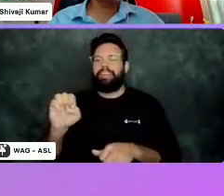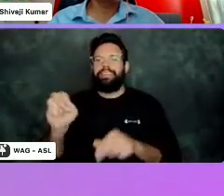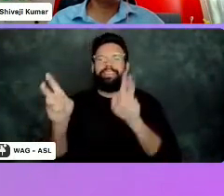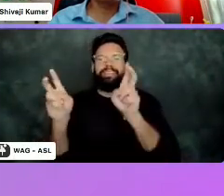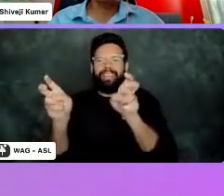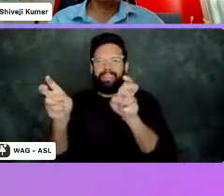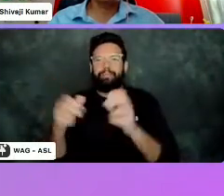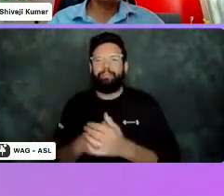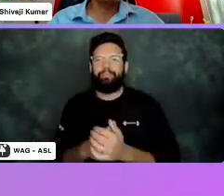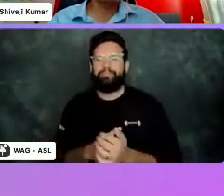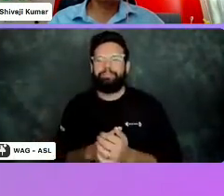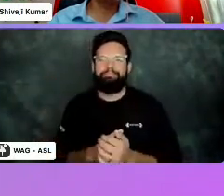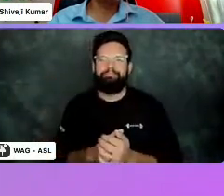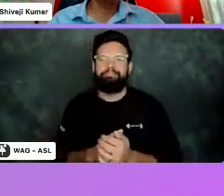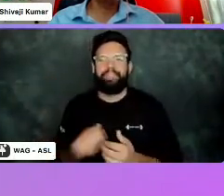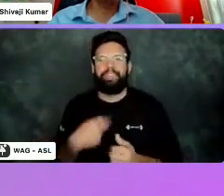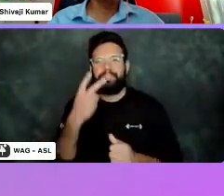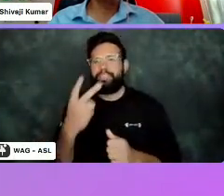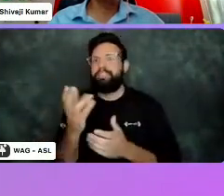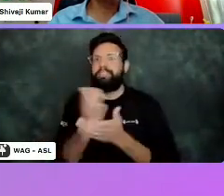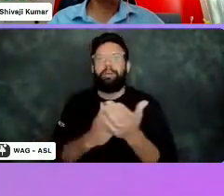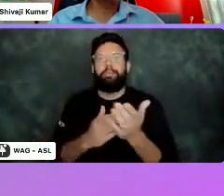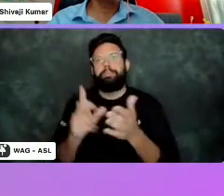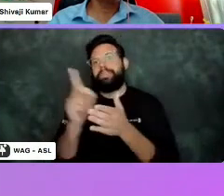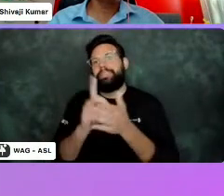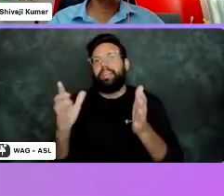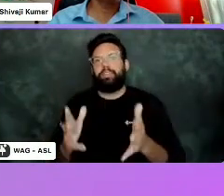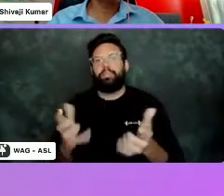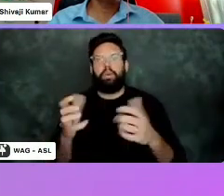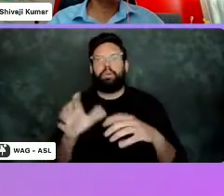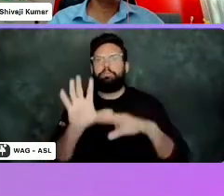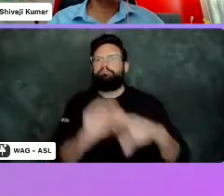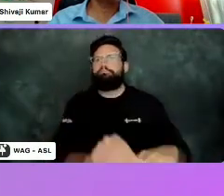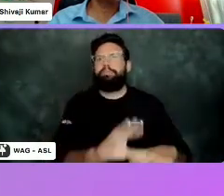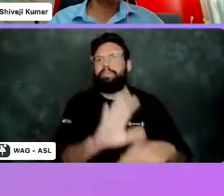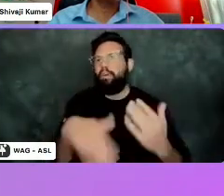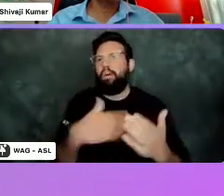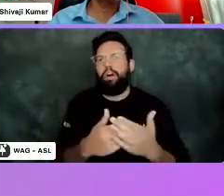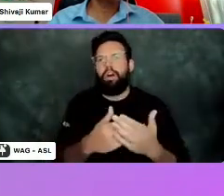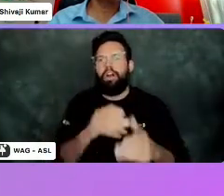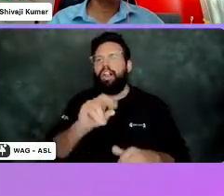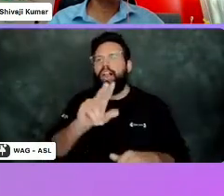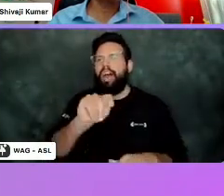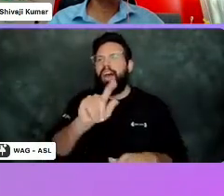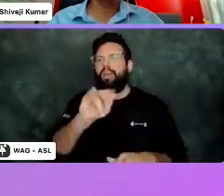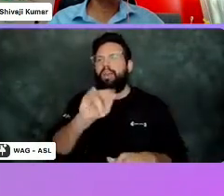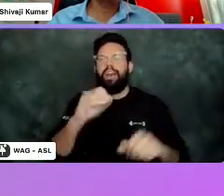So I've seen designers say, "No, no, no, suppress all outlines," but that's bad for the reasons that Shivaji already shared.